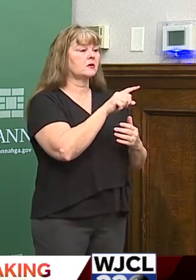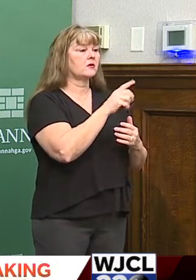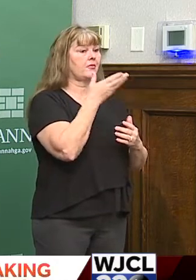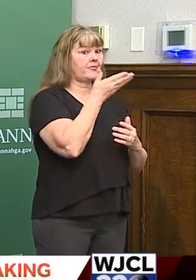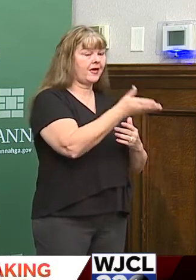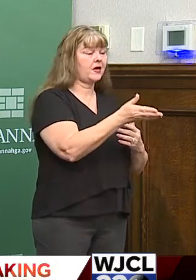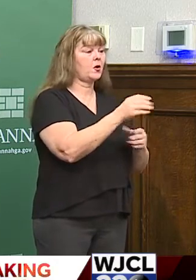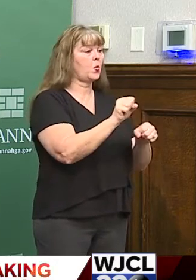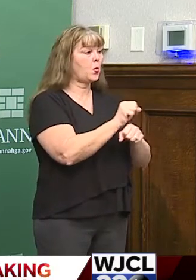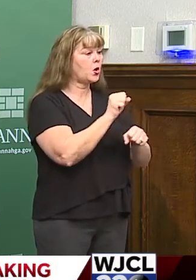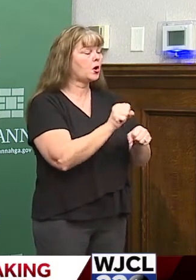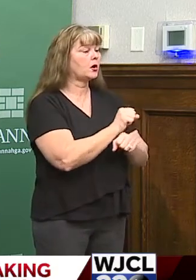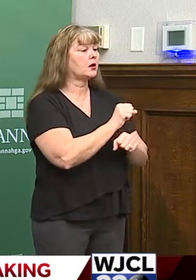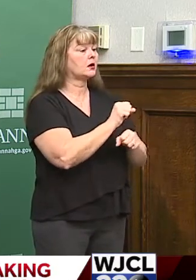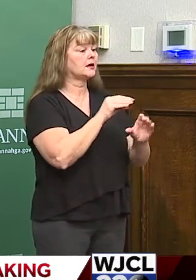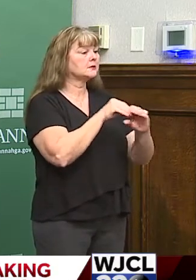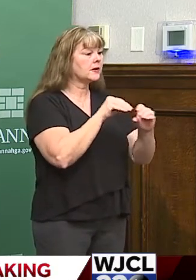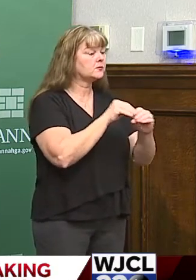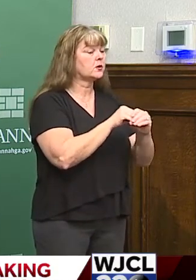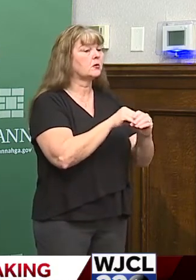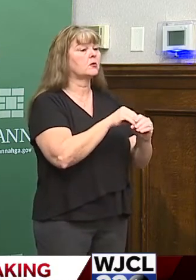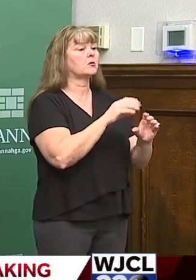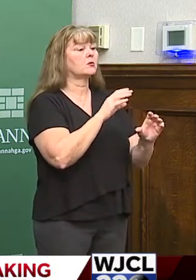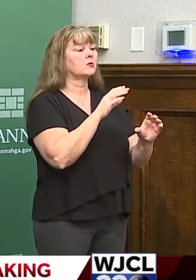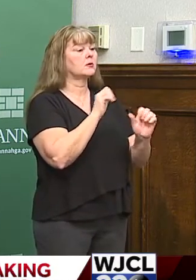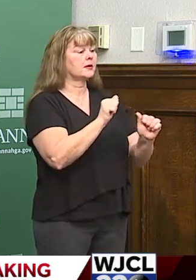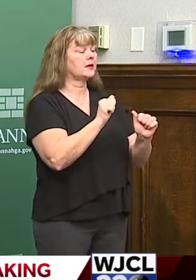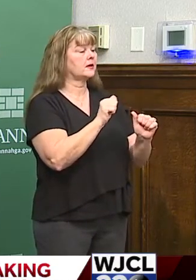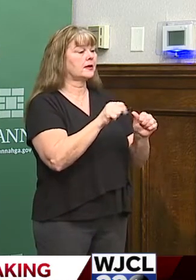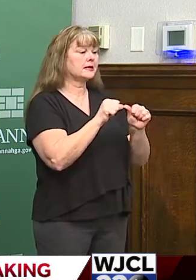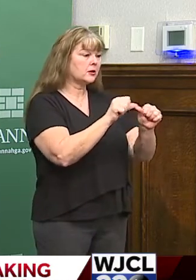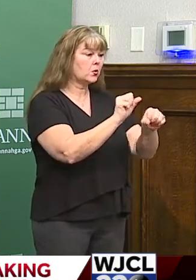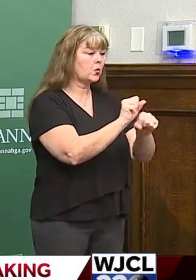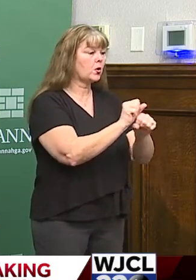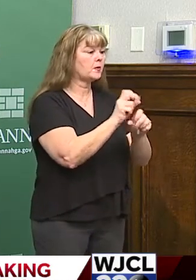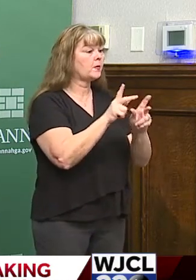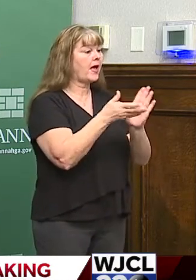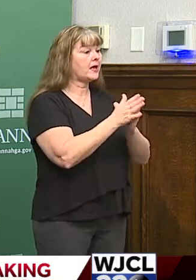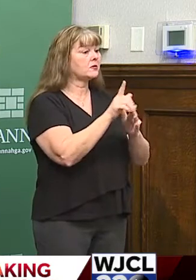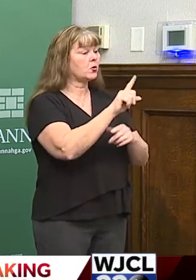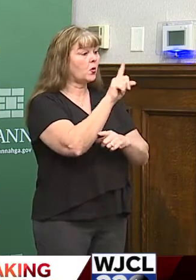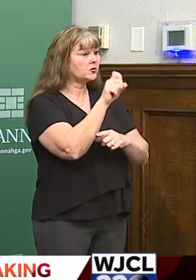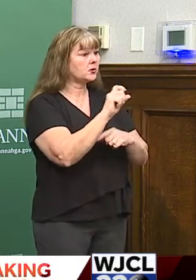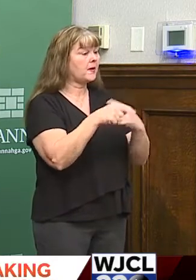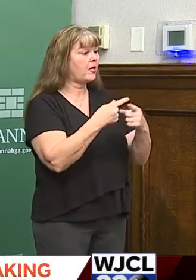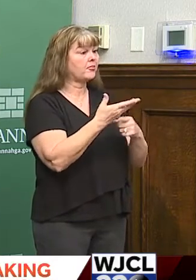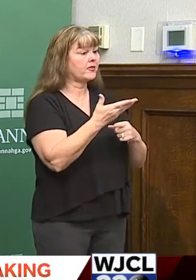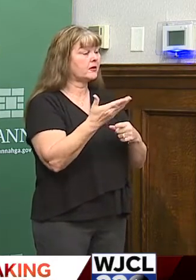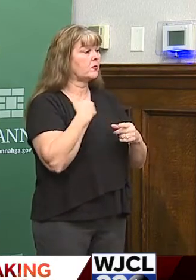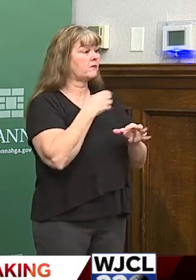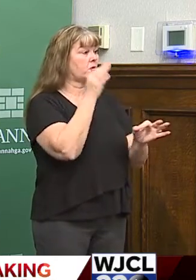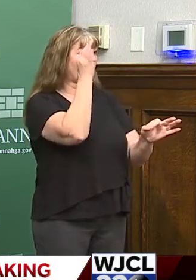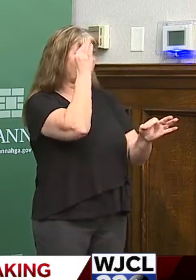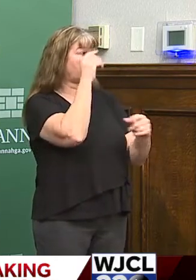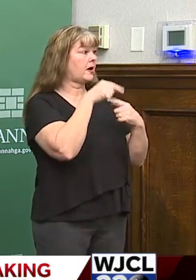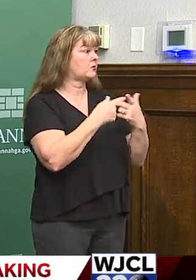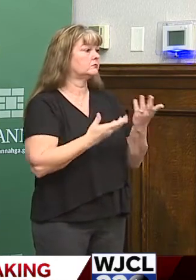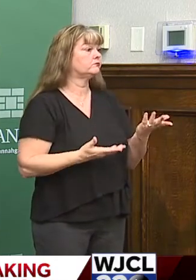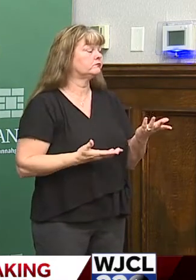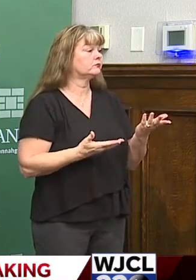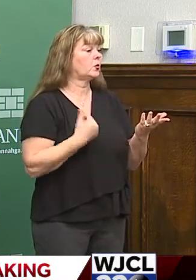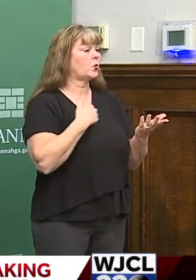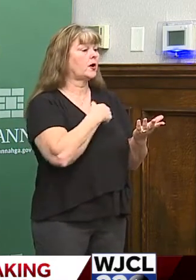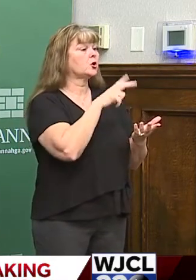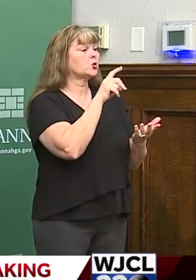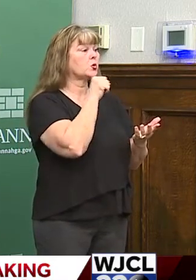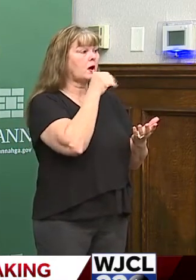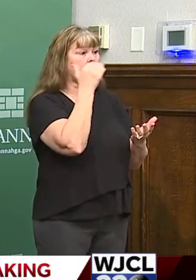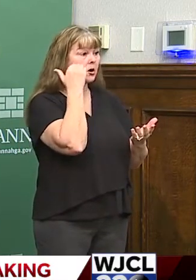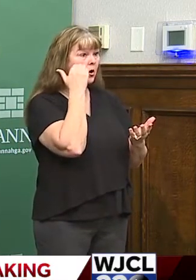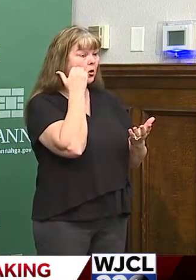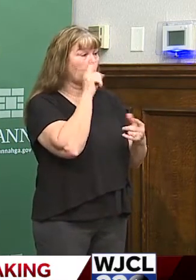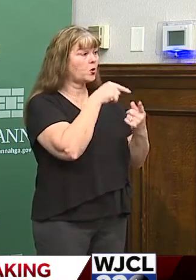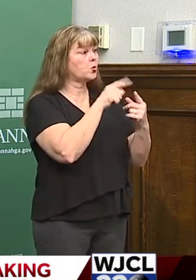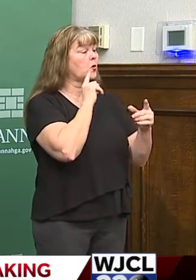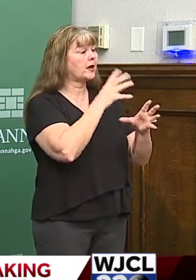YOU THAT BECAUSE THEY HAVE BEEN SO OUT THERE, BECAUSE THEY'VE BEEN SO ACCESSIBLE, BECAUSE THEY'VE BEEN SO DILIGENT, PEOPLE ASK THEM QUESTIONS ABOUT THINGS WE HAVE NO IDEA ABOUT.